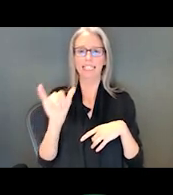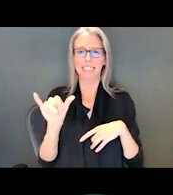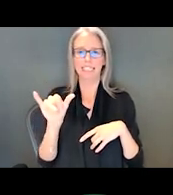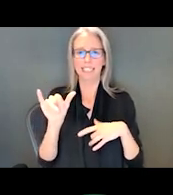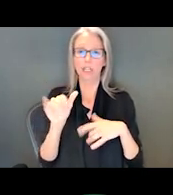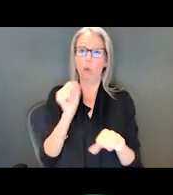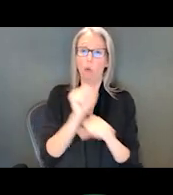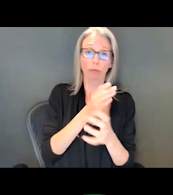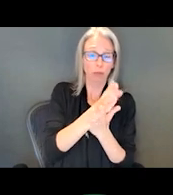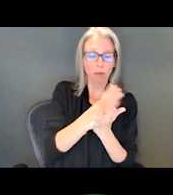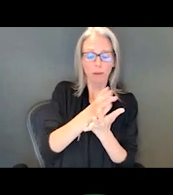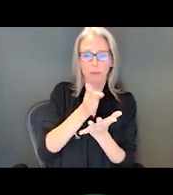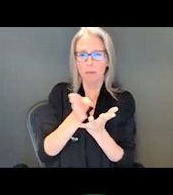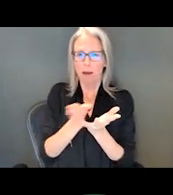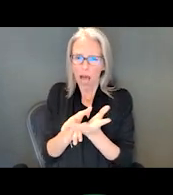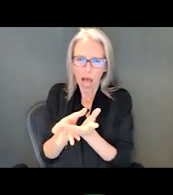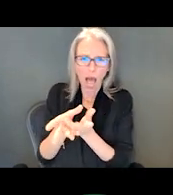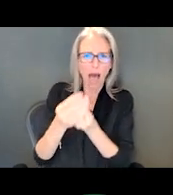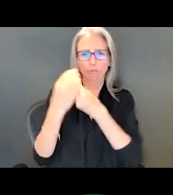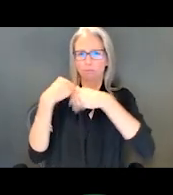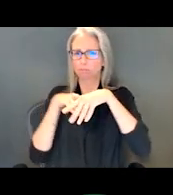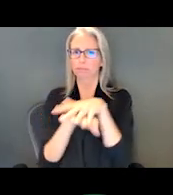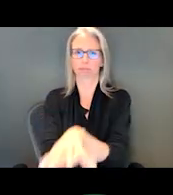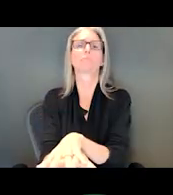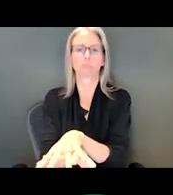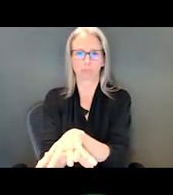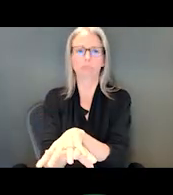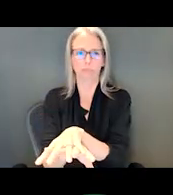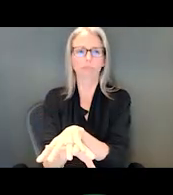it could be, you know, a black woman who uses a wheelchair and those internet or intersectional